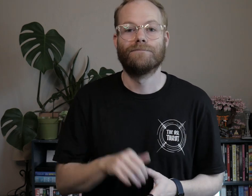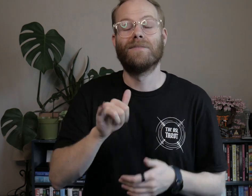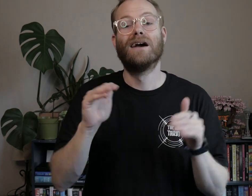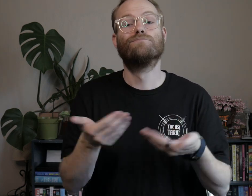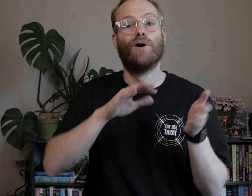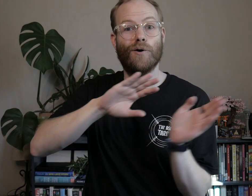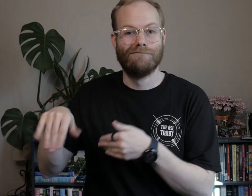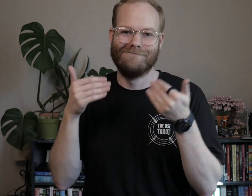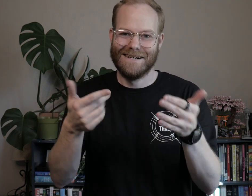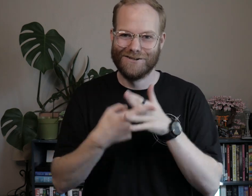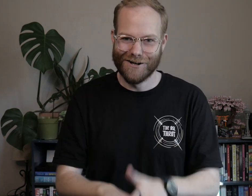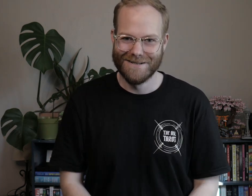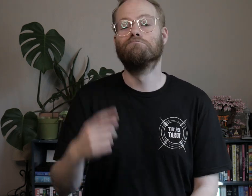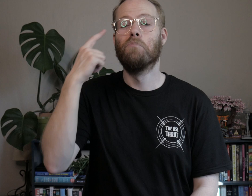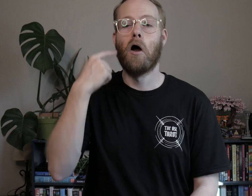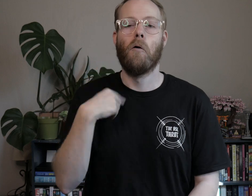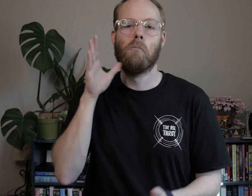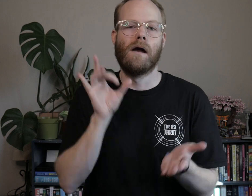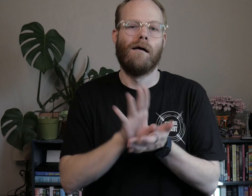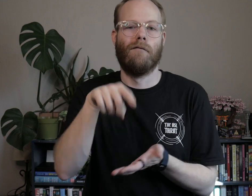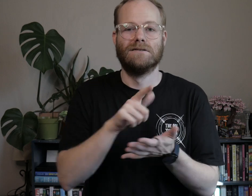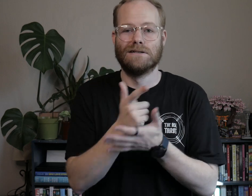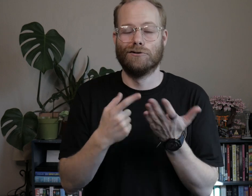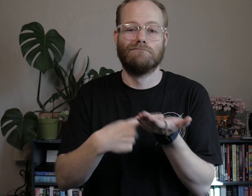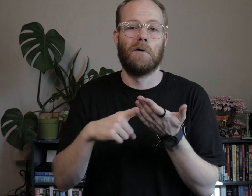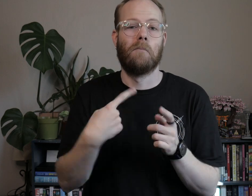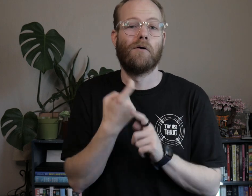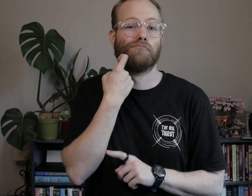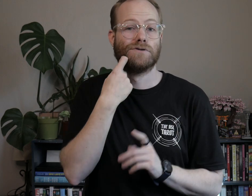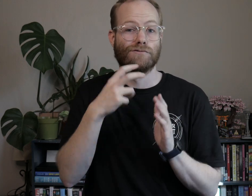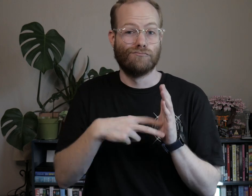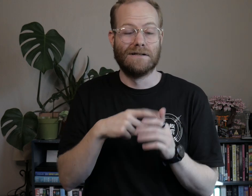With that intro out of the way, let’s get started! I thought I’d kick off this series by talking about a recent read,